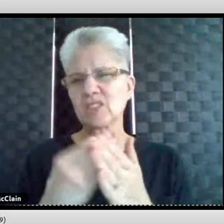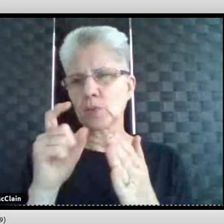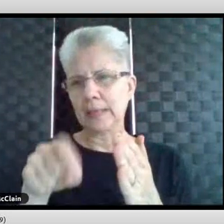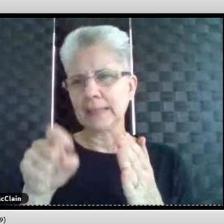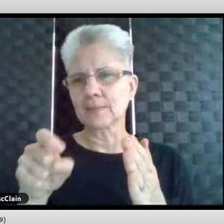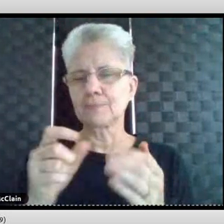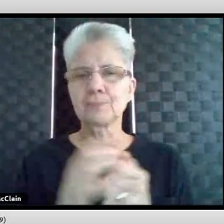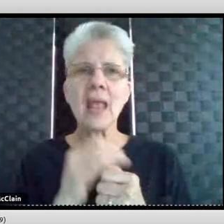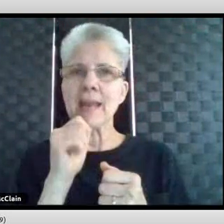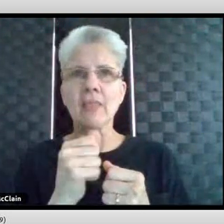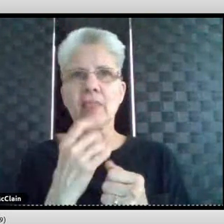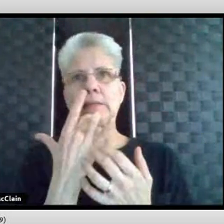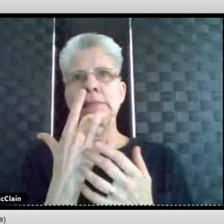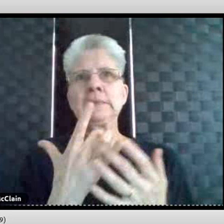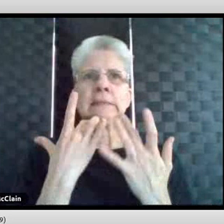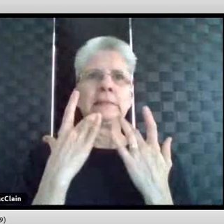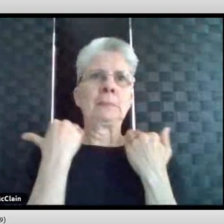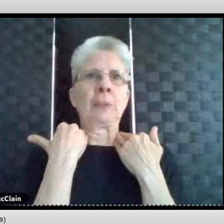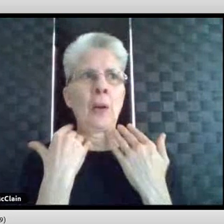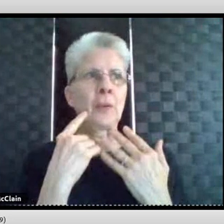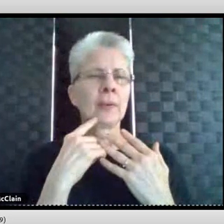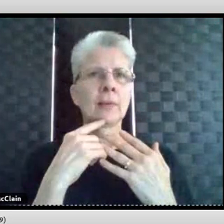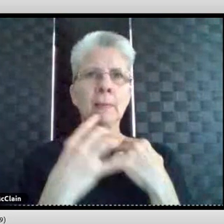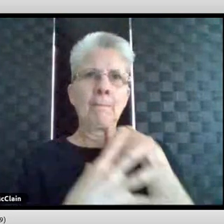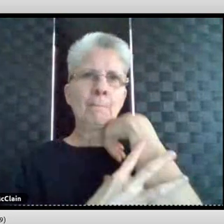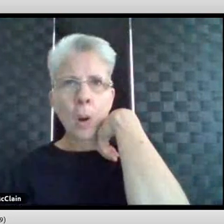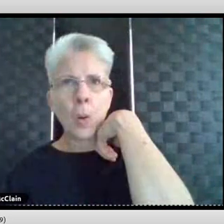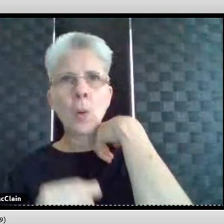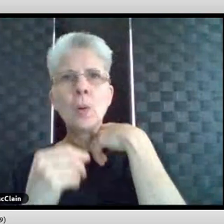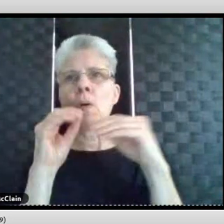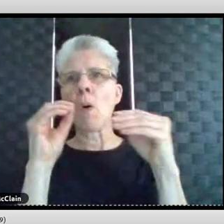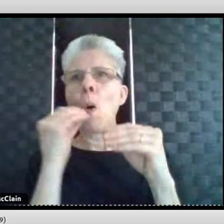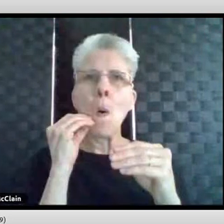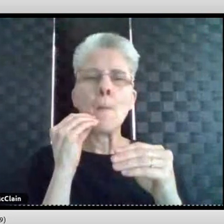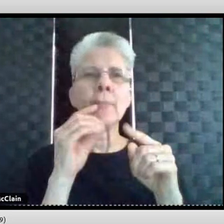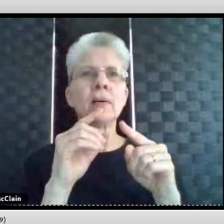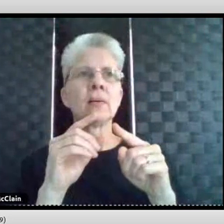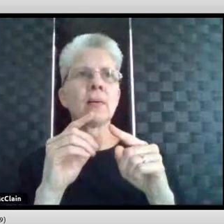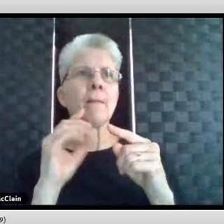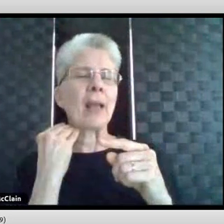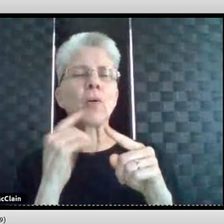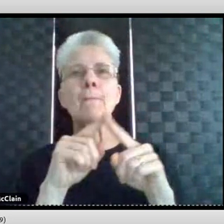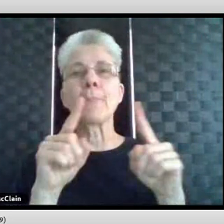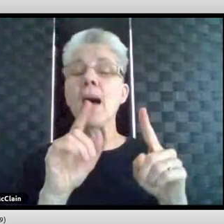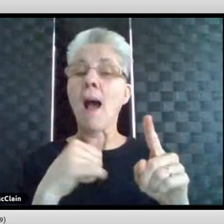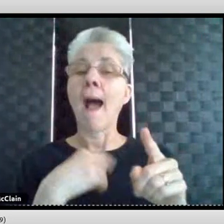not that destitute, not that they're living in poverty, not that they're homeless, not that they're bankrupt, but I listen --